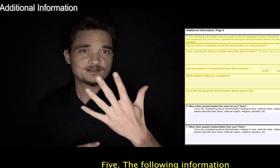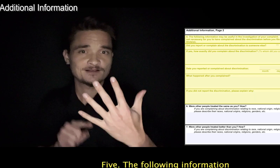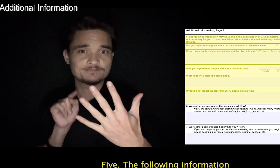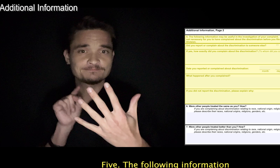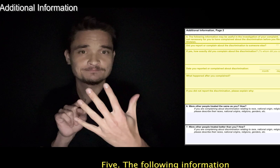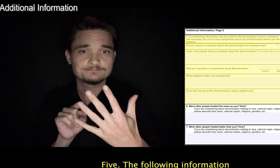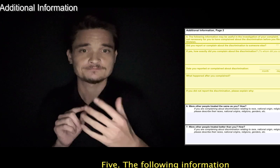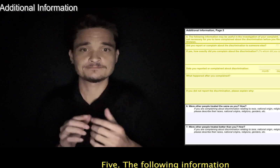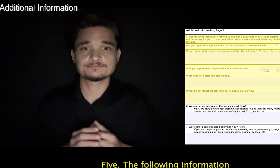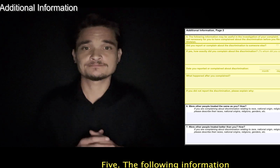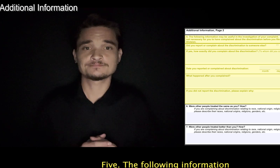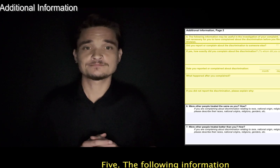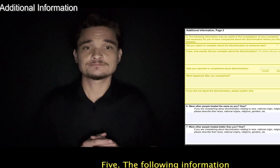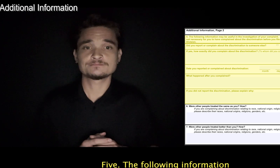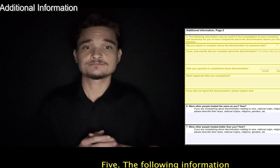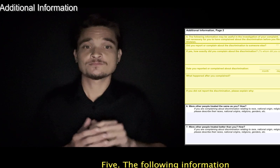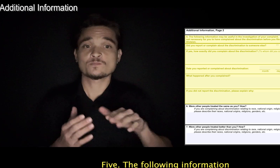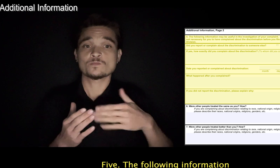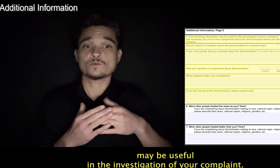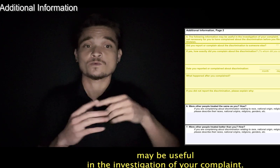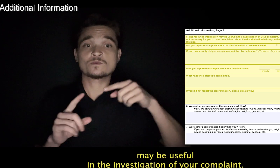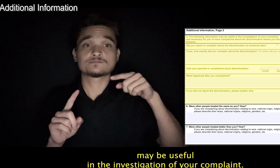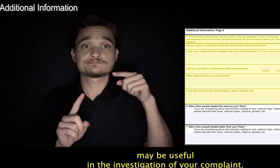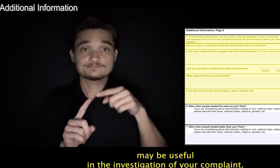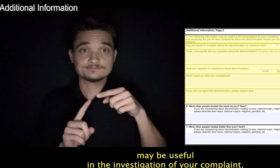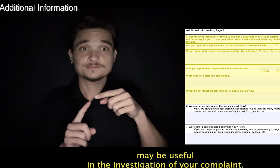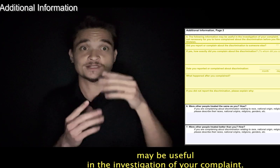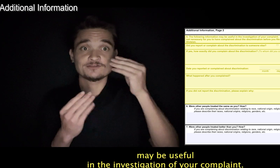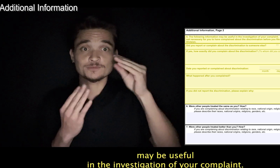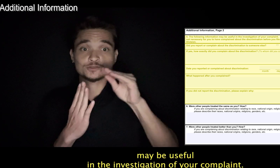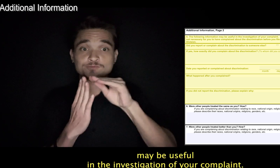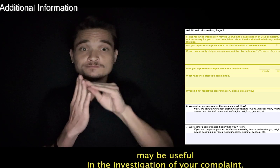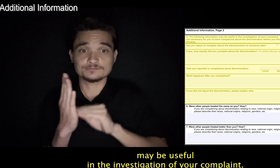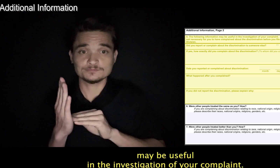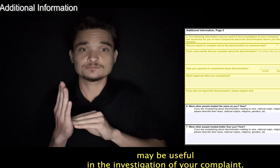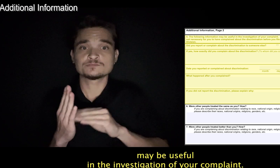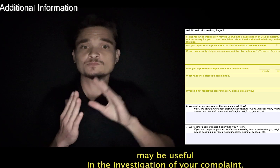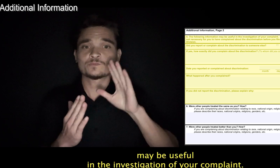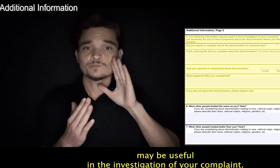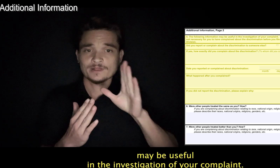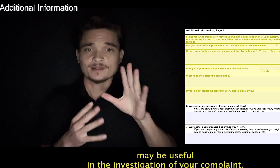Five. The following information may be useful in the investigation of your complaint.